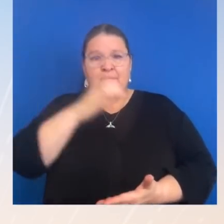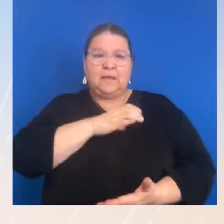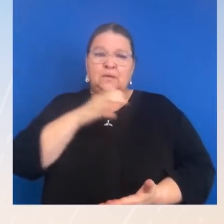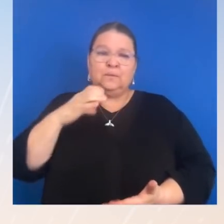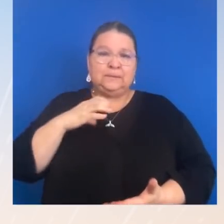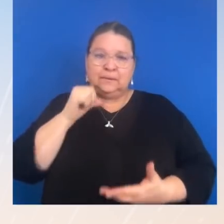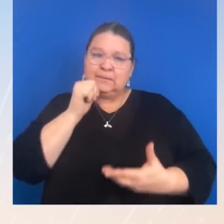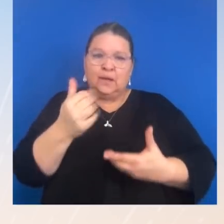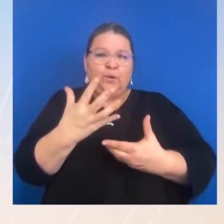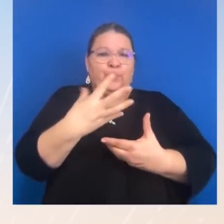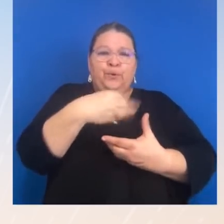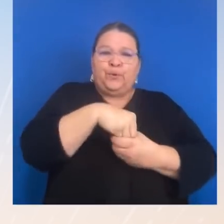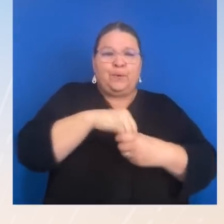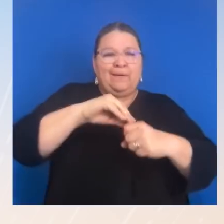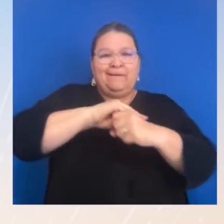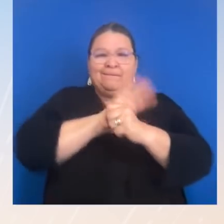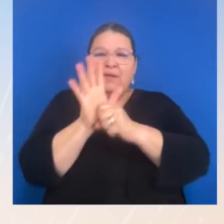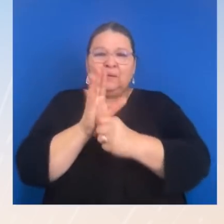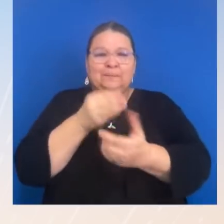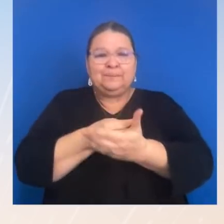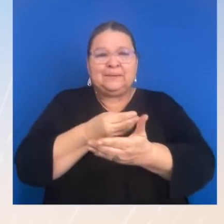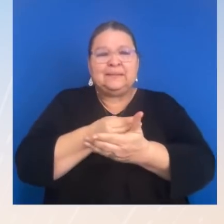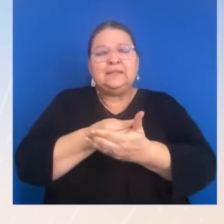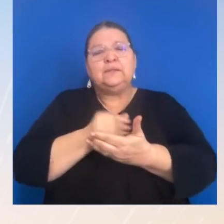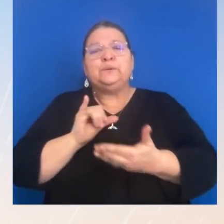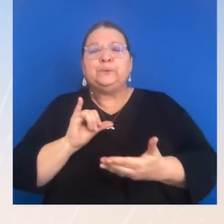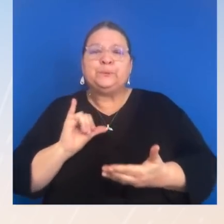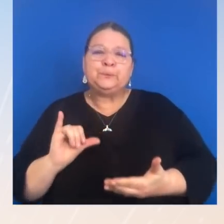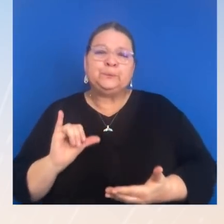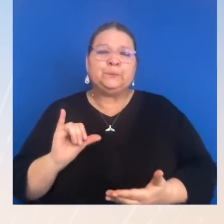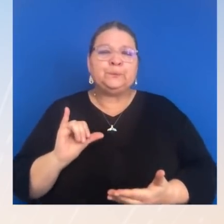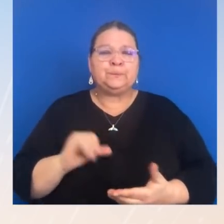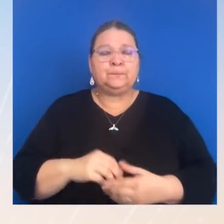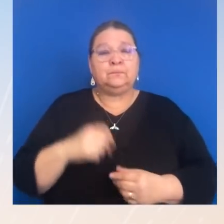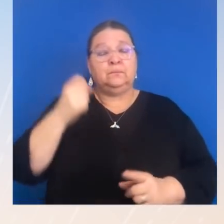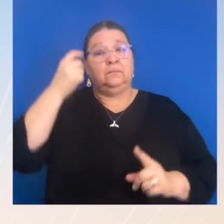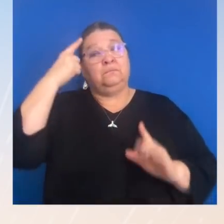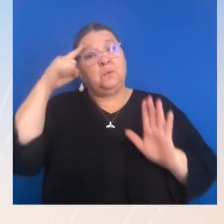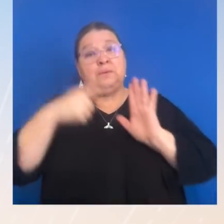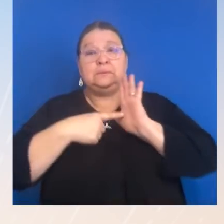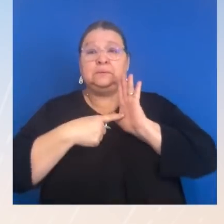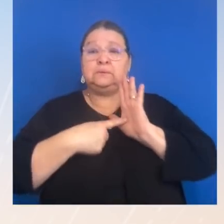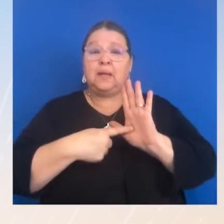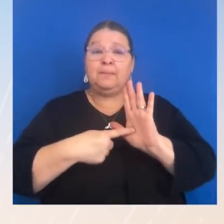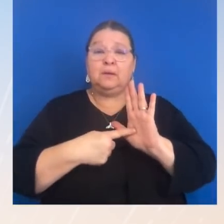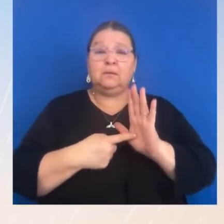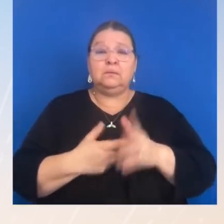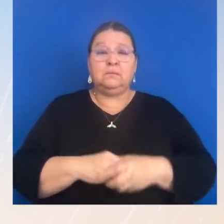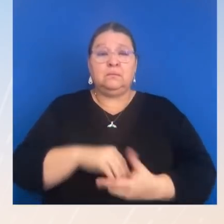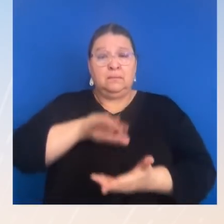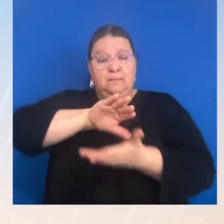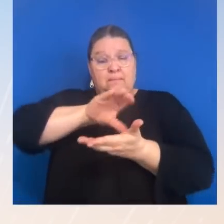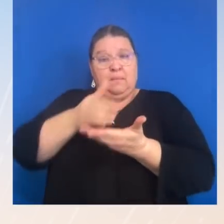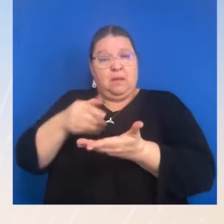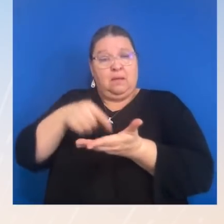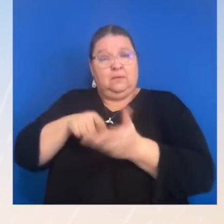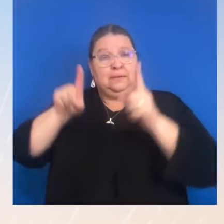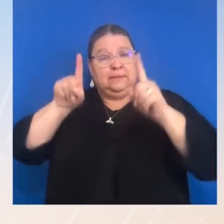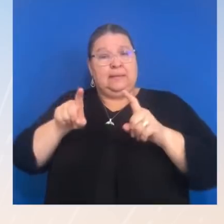In March, testing capacity would -- will decline -- this month. In April, free testing and treatments for tens of millions of Americans